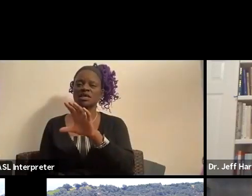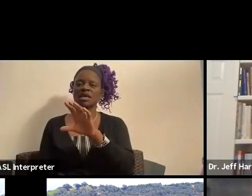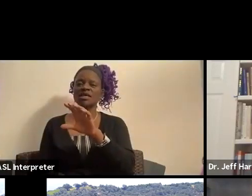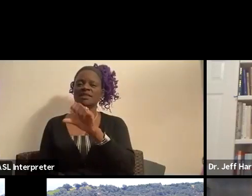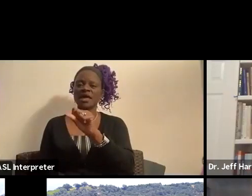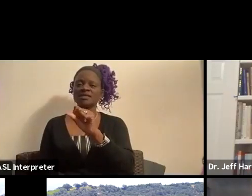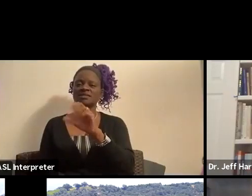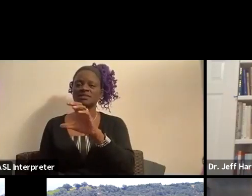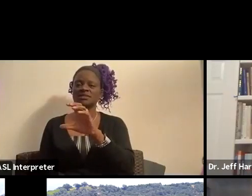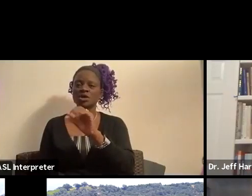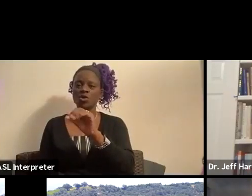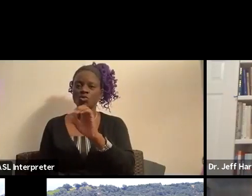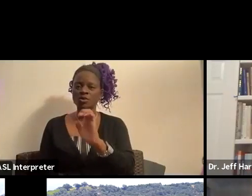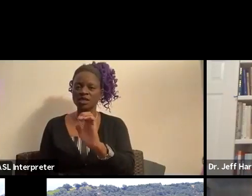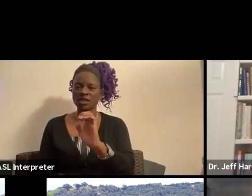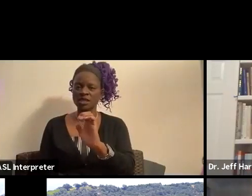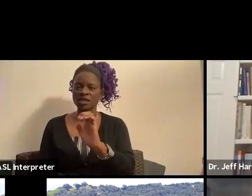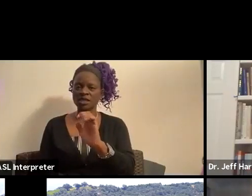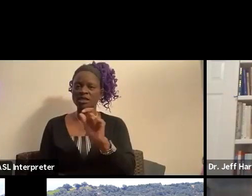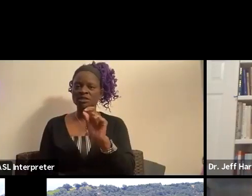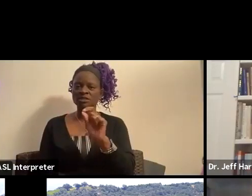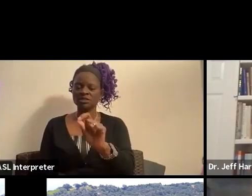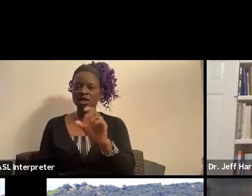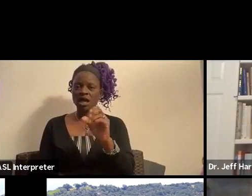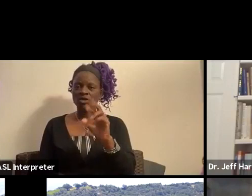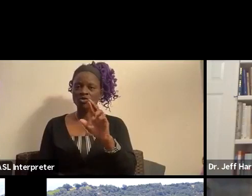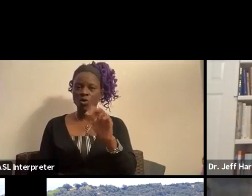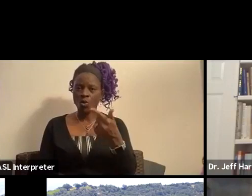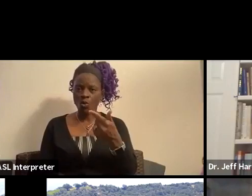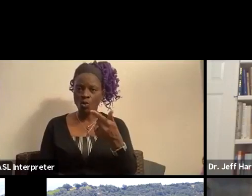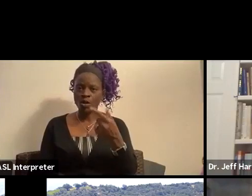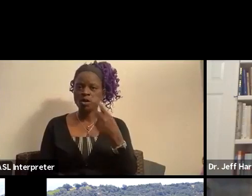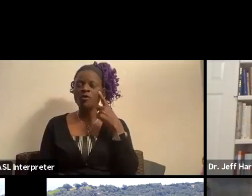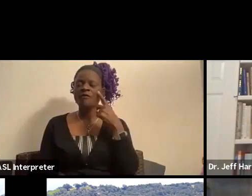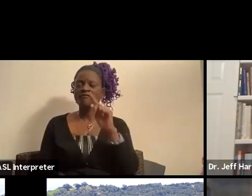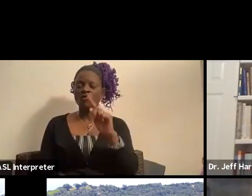Doug, we have an outreach section in there for parents. We have an outreach section in there for